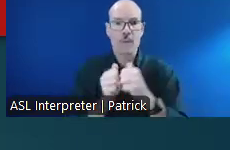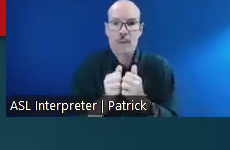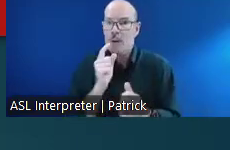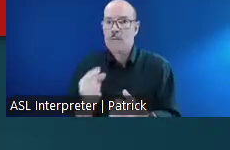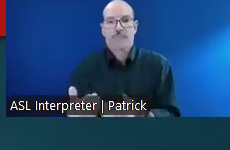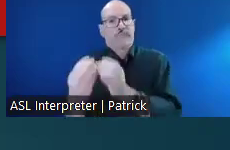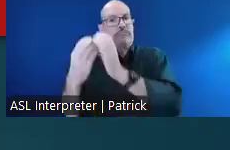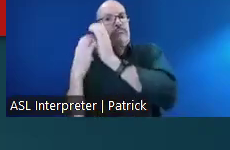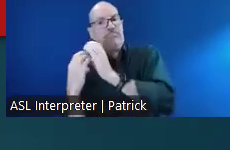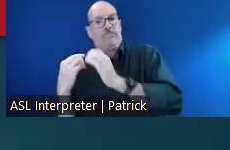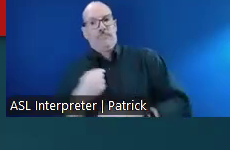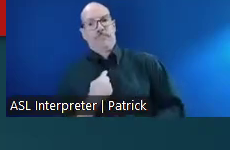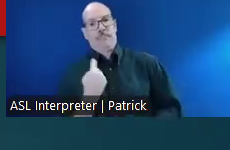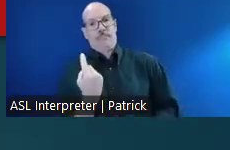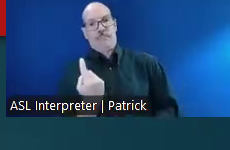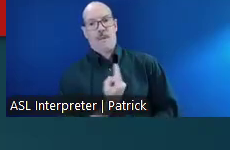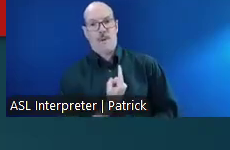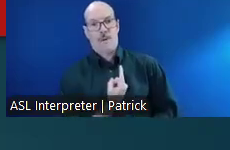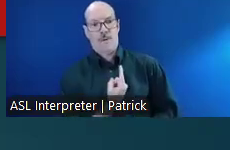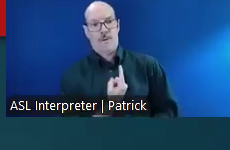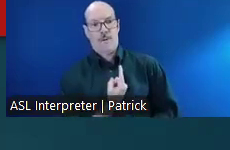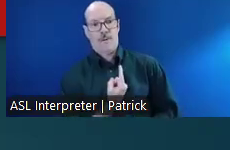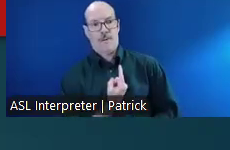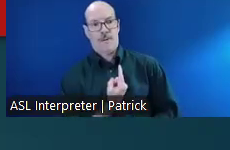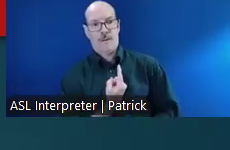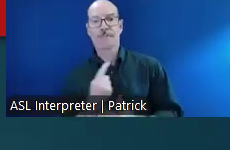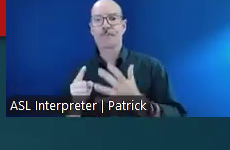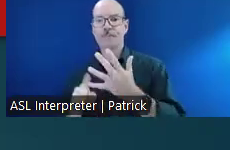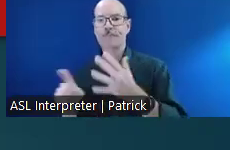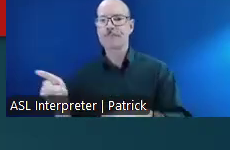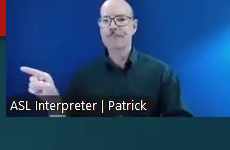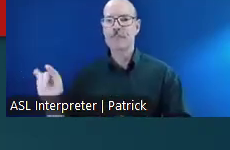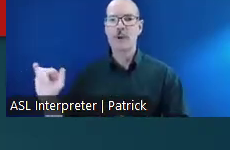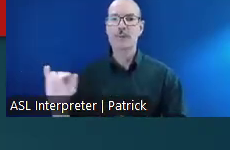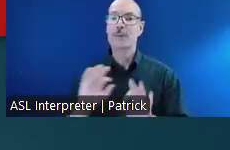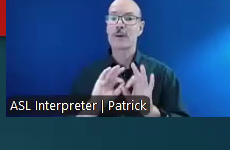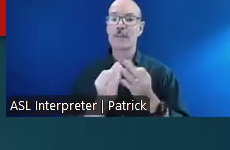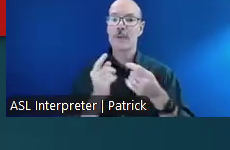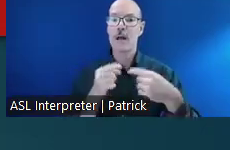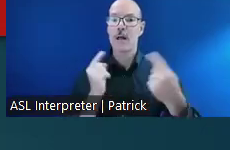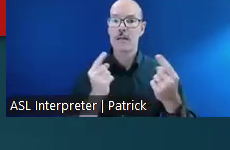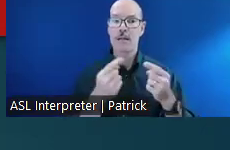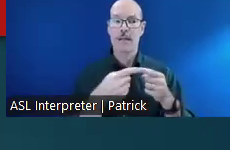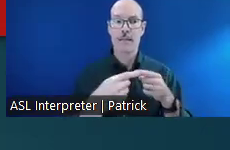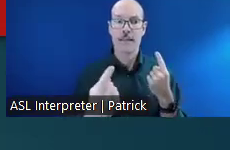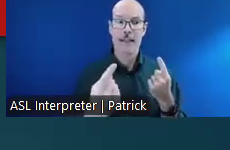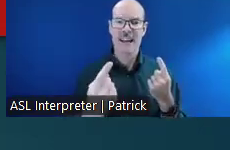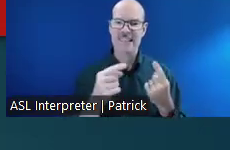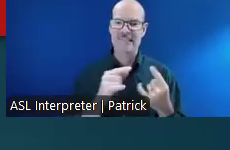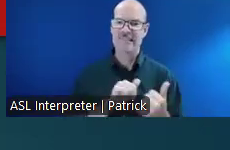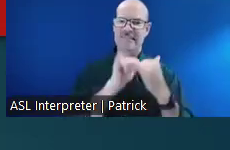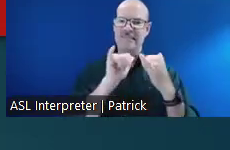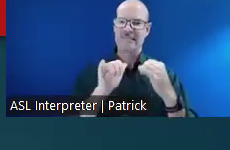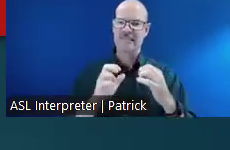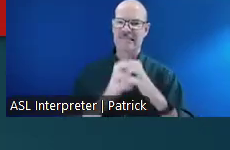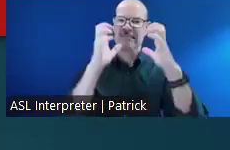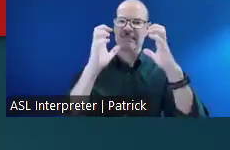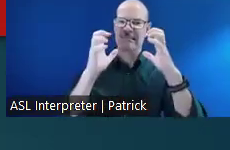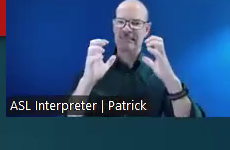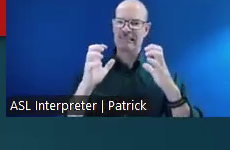Family conflicts and disagreements, I'm actually going to be talking about that on the next slide, because this is such an issue, and it is understandable.